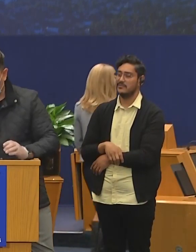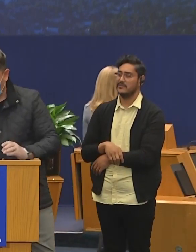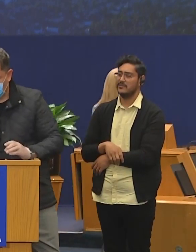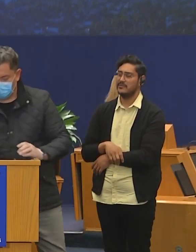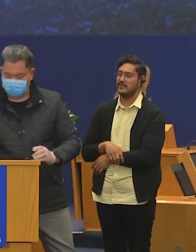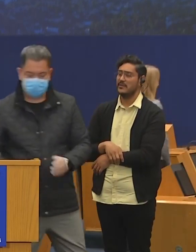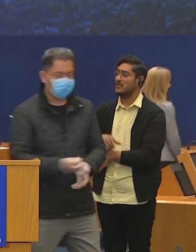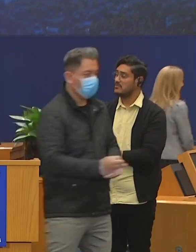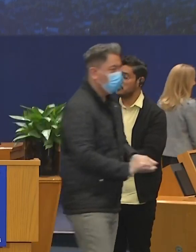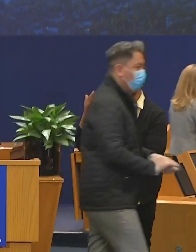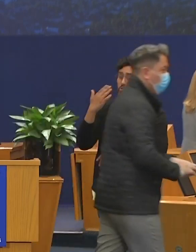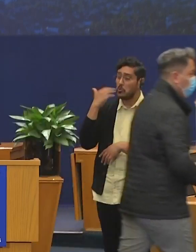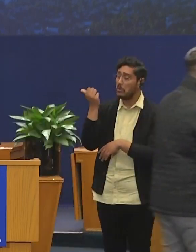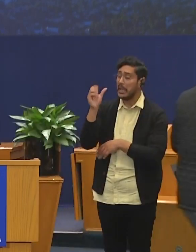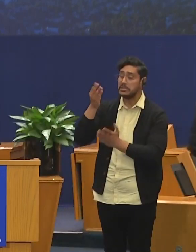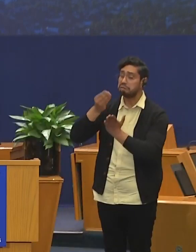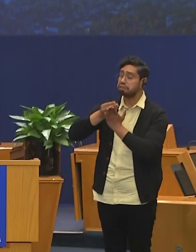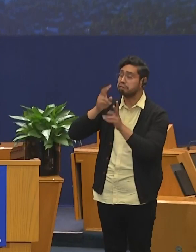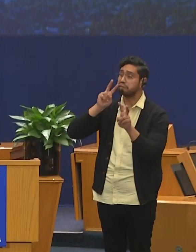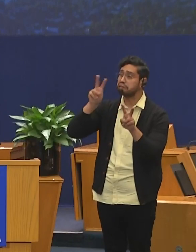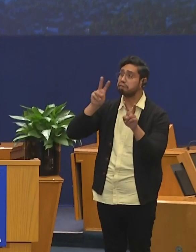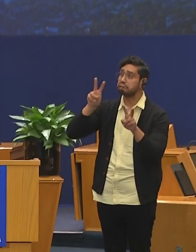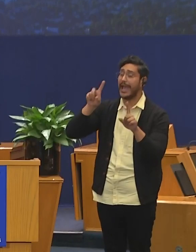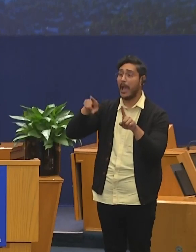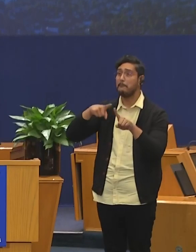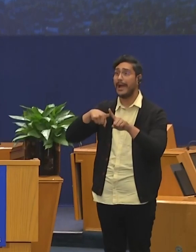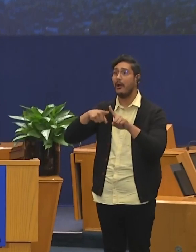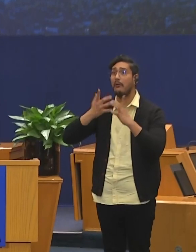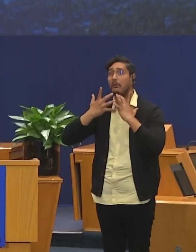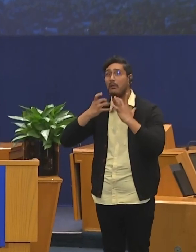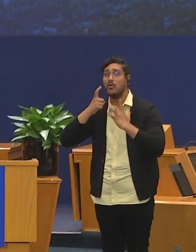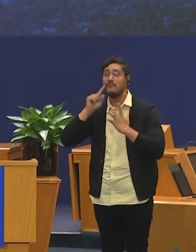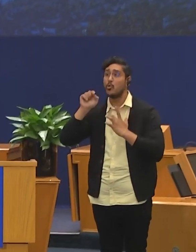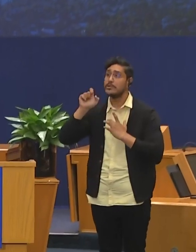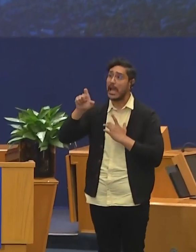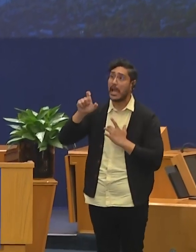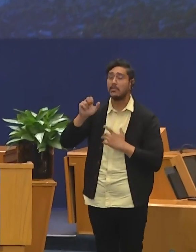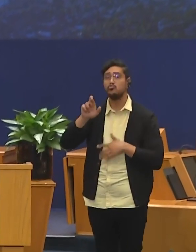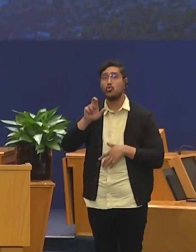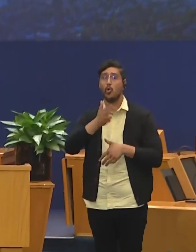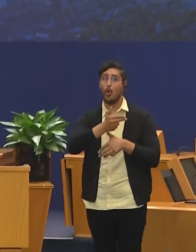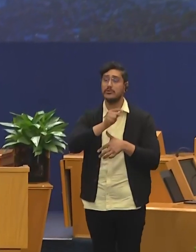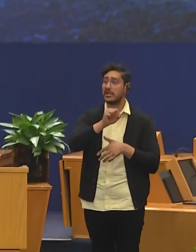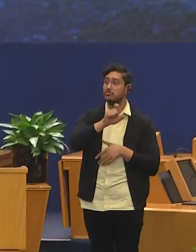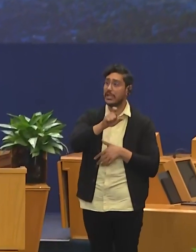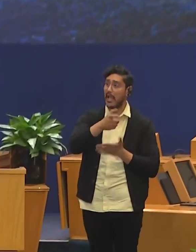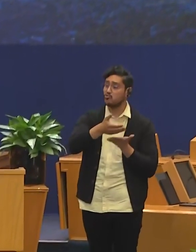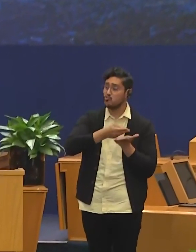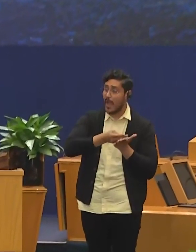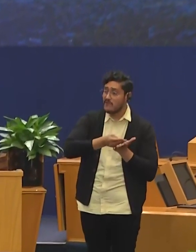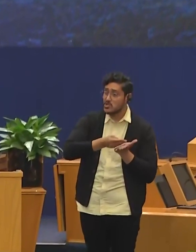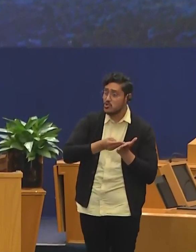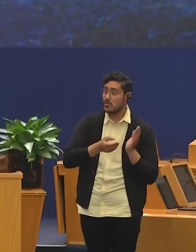HAVE YOU RECEIVED ANY FINANCIAL PROJECTIONS AS TO SHORTFALLS IN TAX REVENUE OR HOTEL TAX